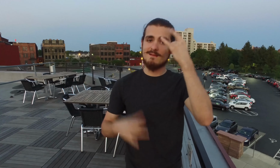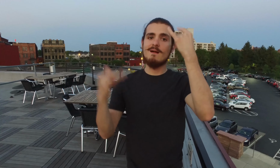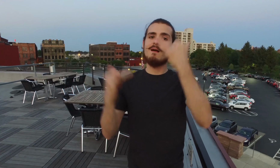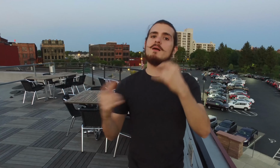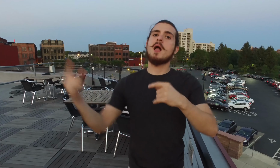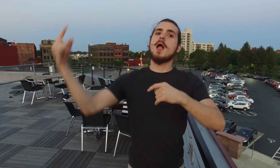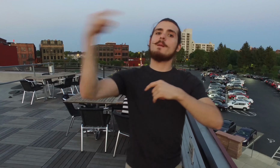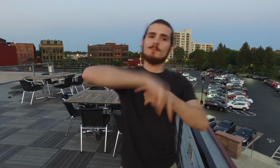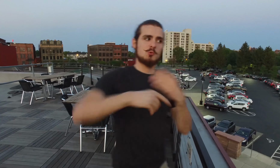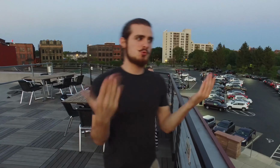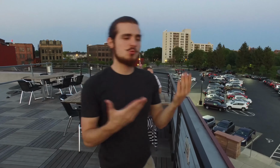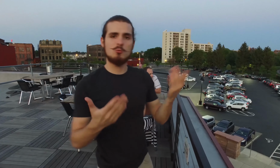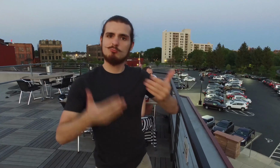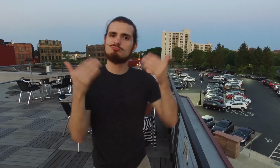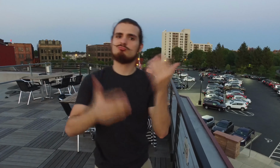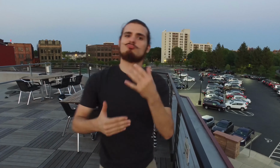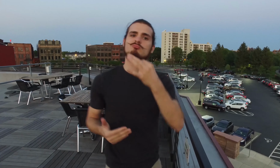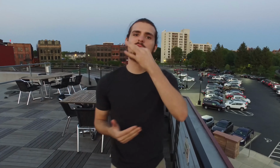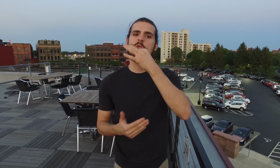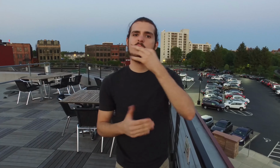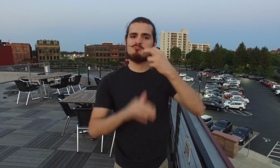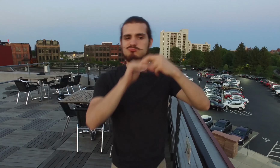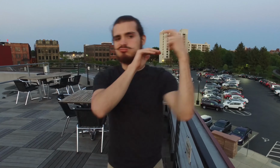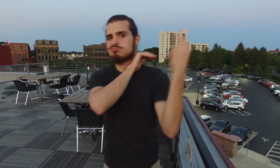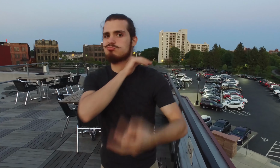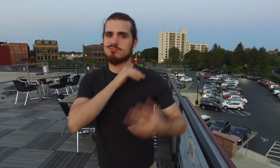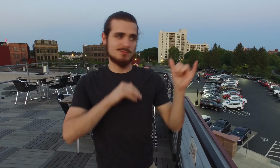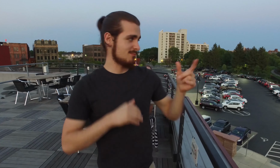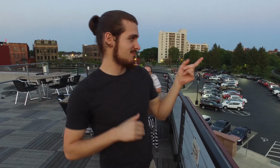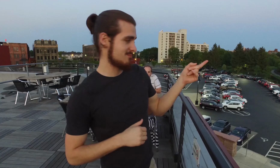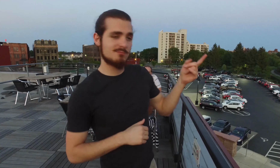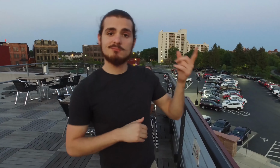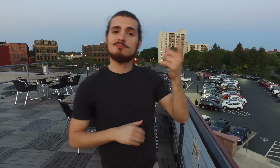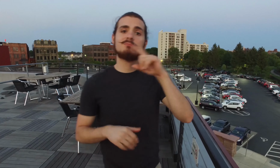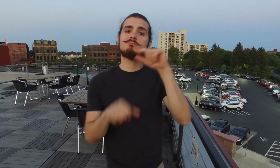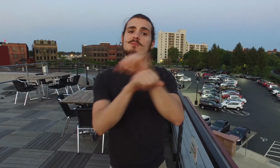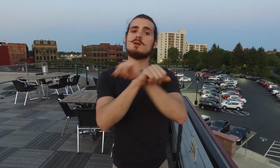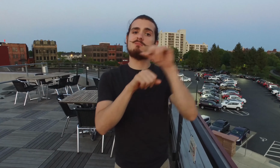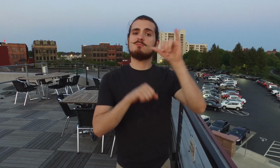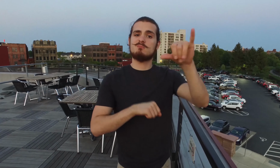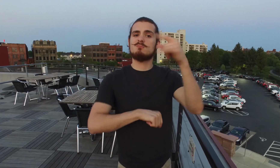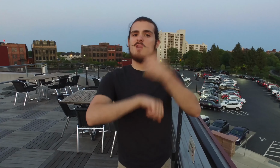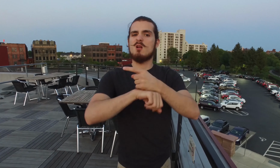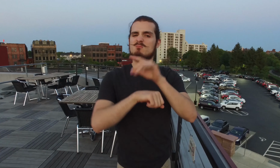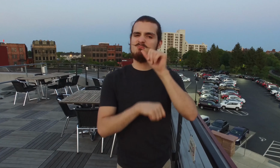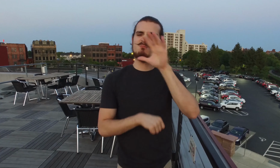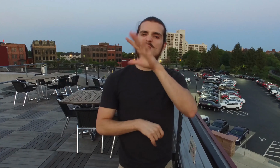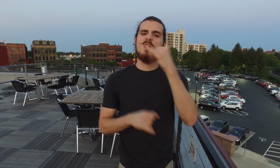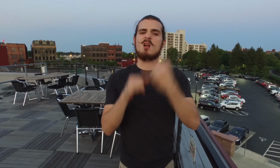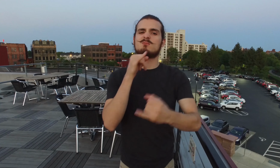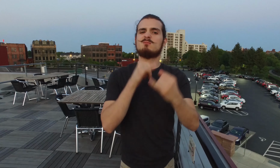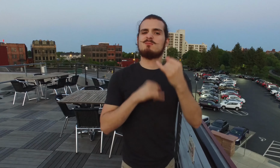The daredevil decided to attempt a jump here at High Falls. And It was Sam's very last day ever.